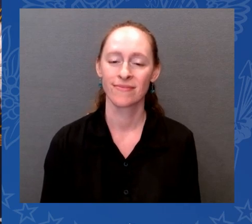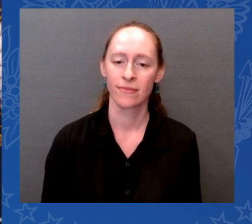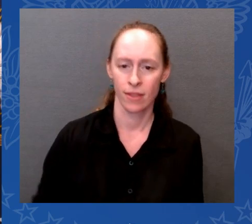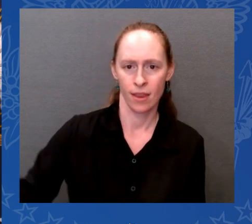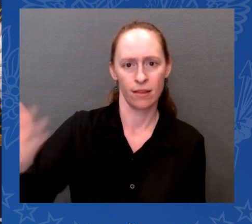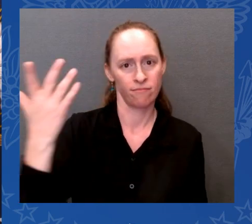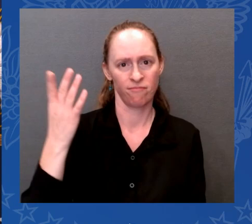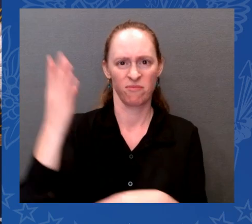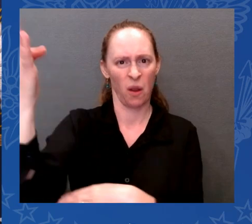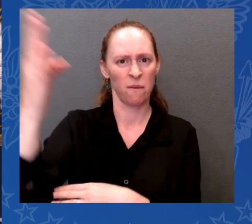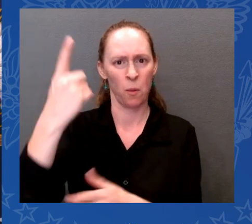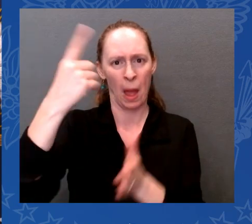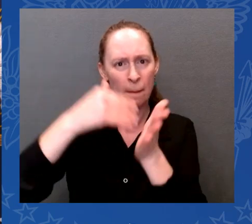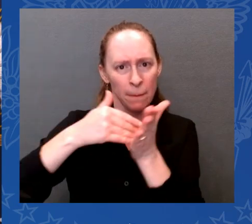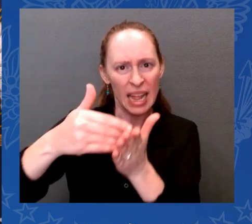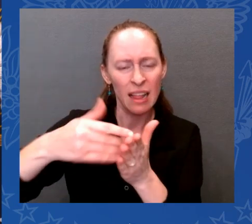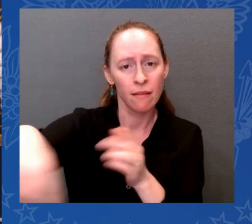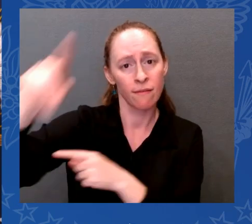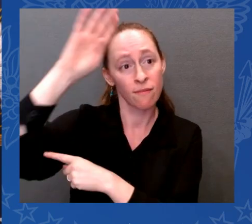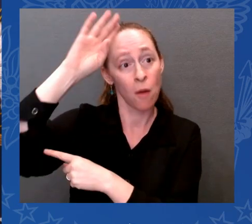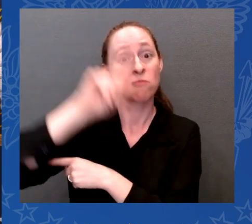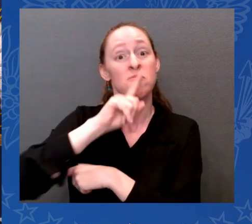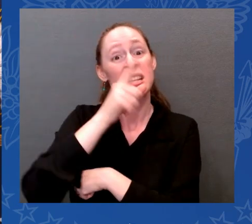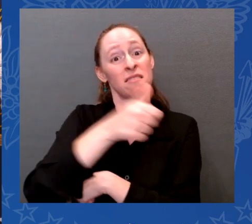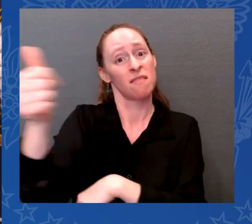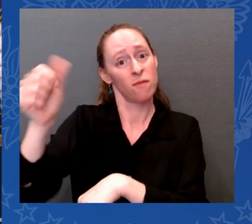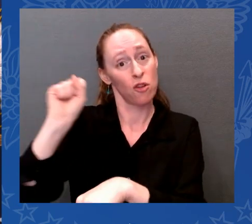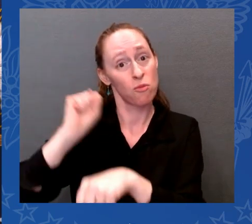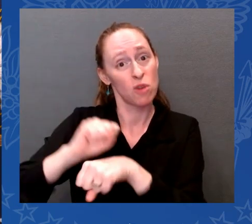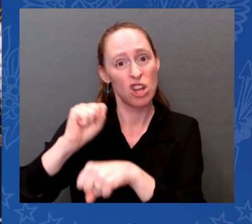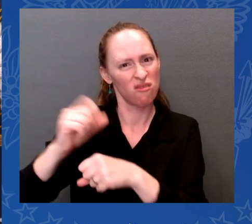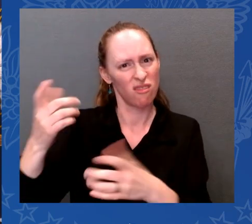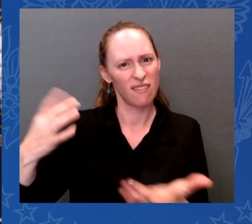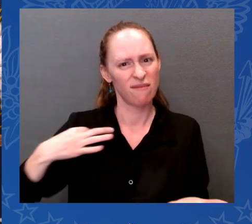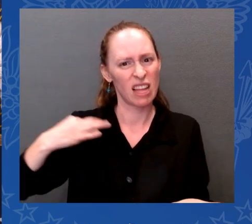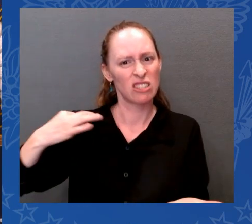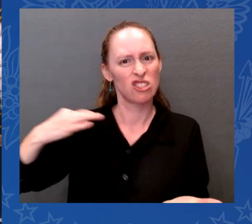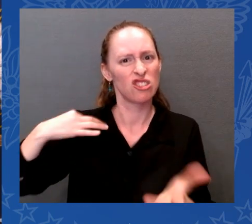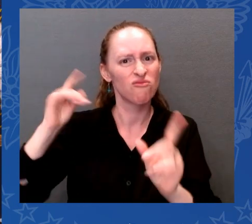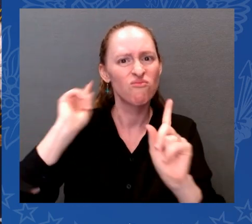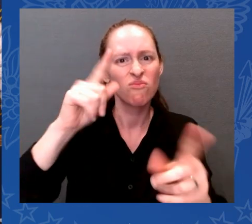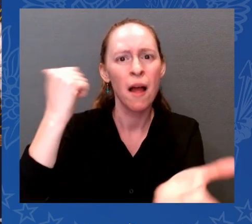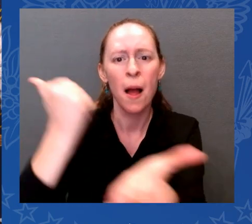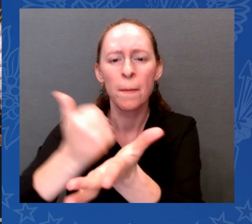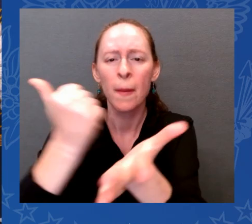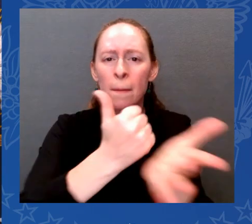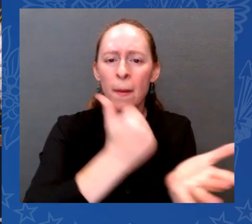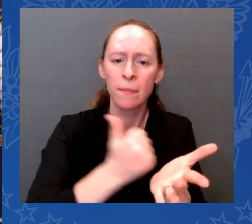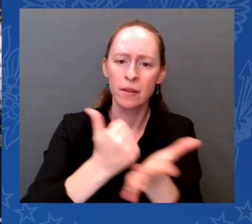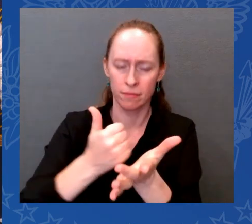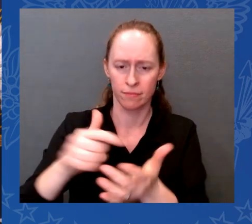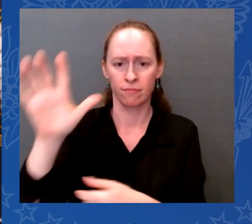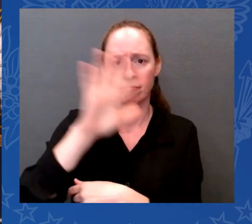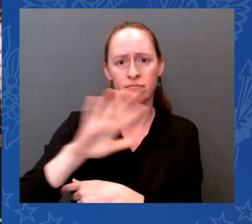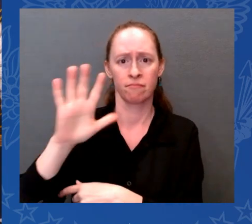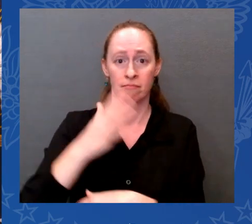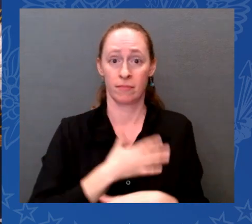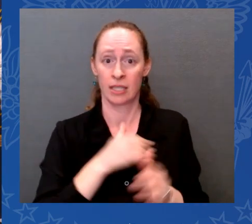And I'm proud to say in Delaware, in my home state, it's 98.3 percent of all firefighters